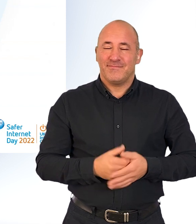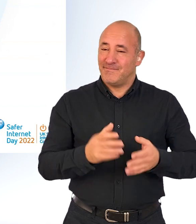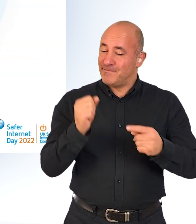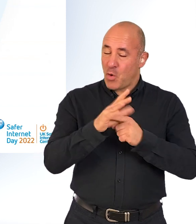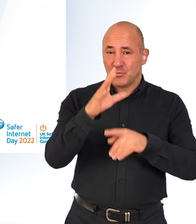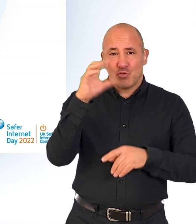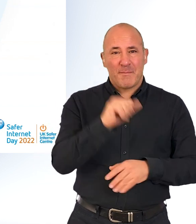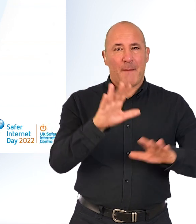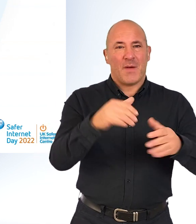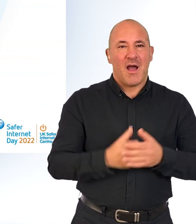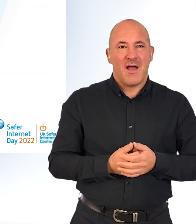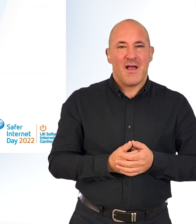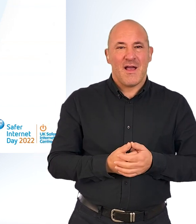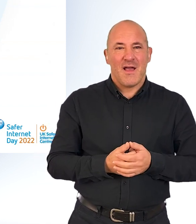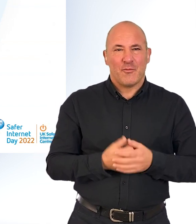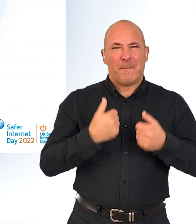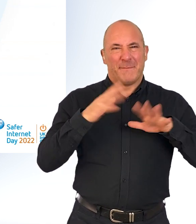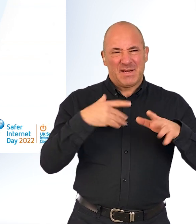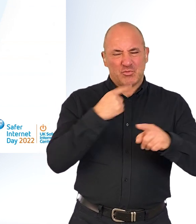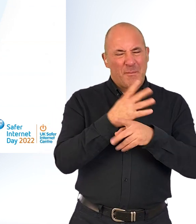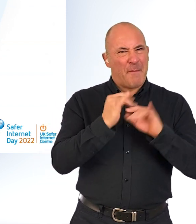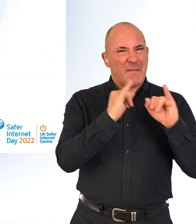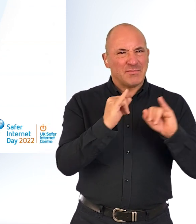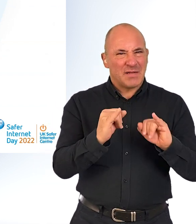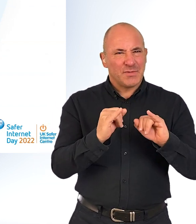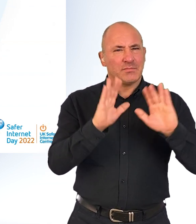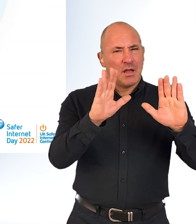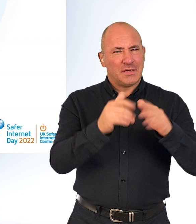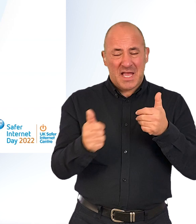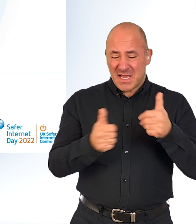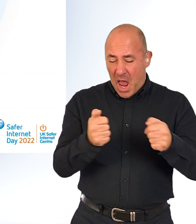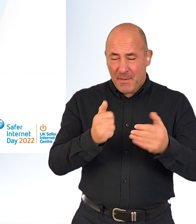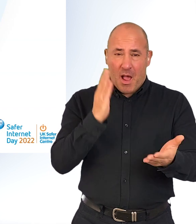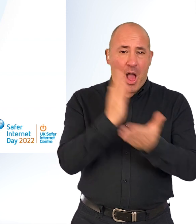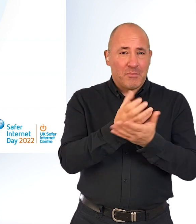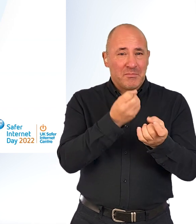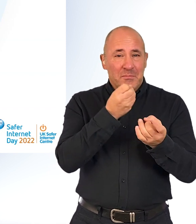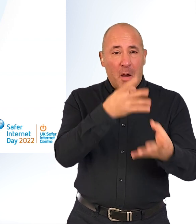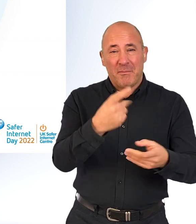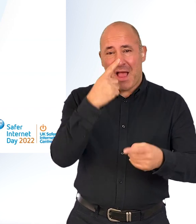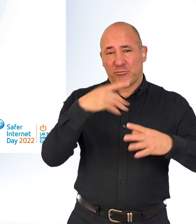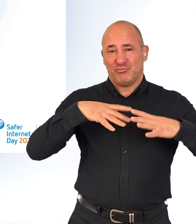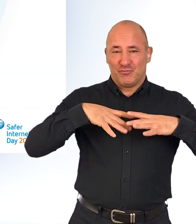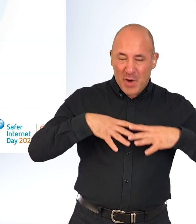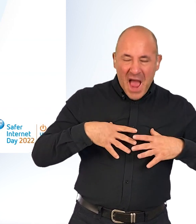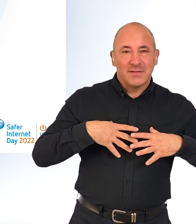It’s important to remember that despite some of the negatives we’ve considered here, gaming is a great way to relax